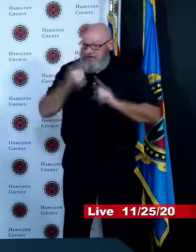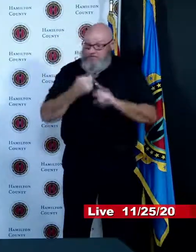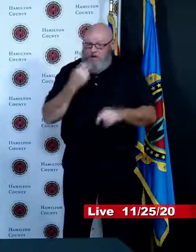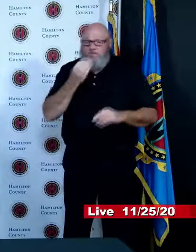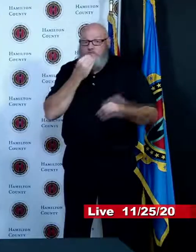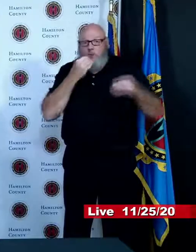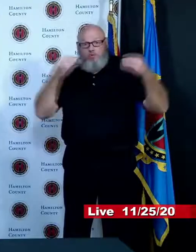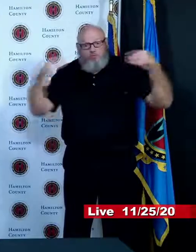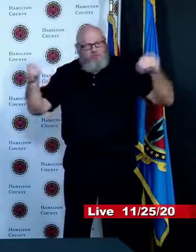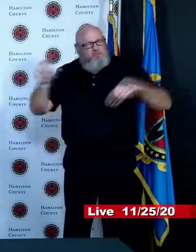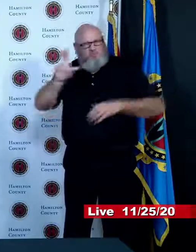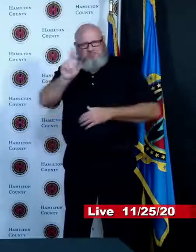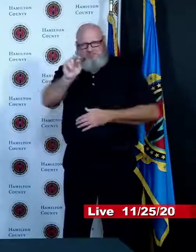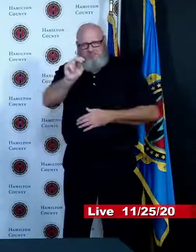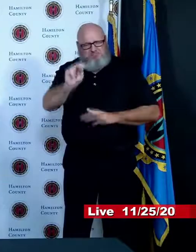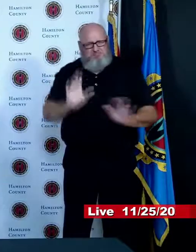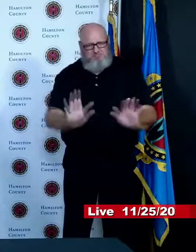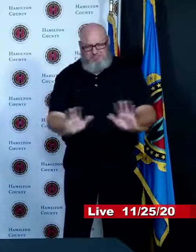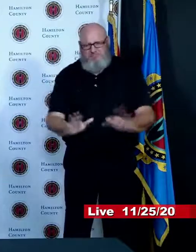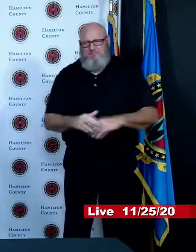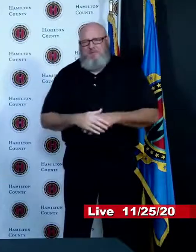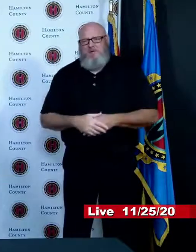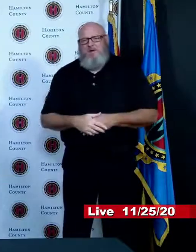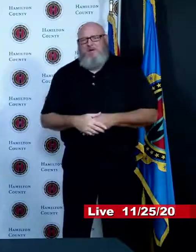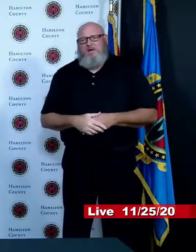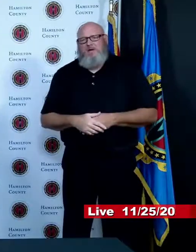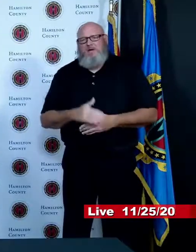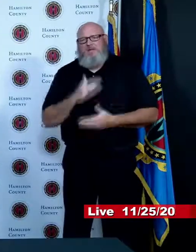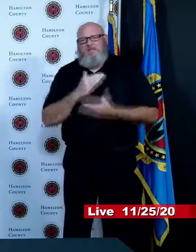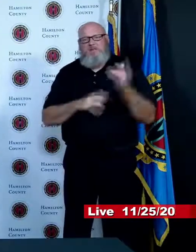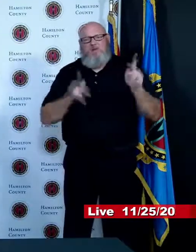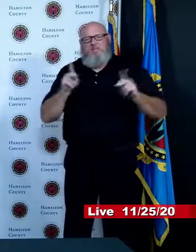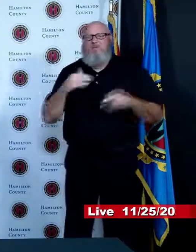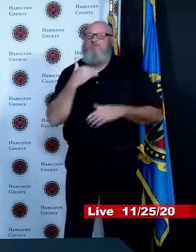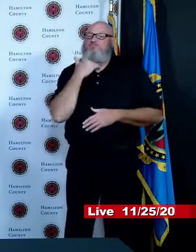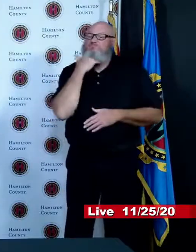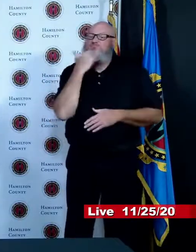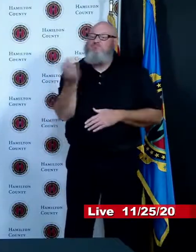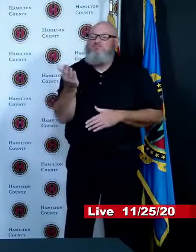are more willing to go to more types of locations as we just heard Dr Rich say right now is the